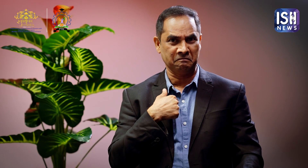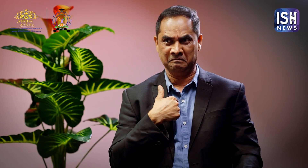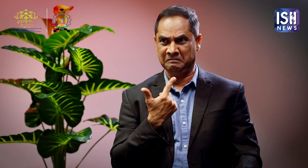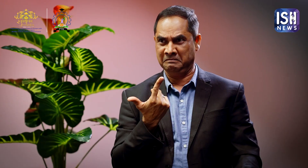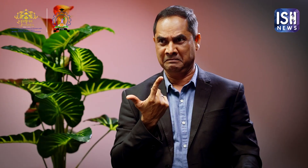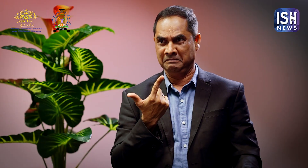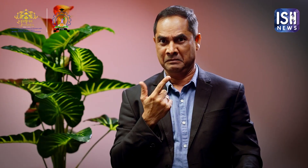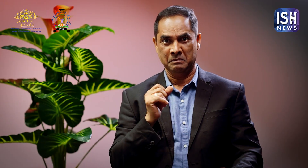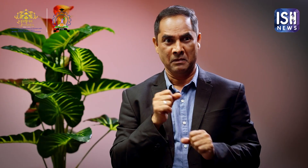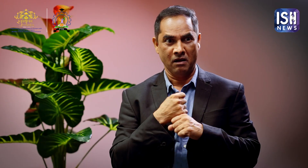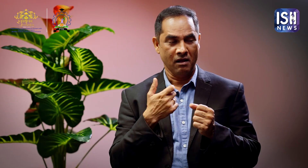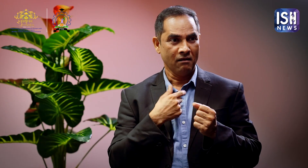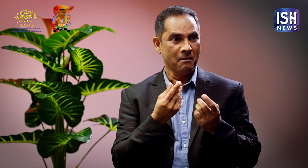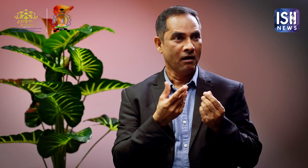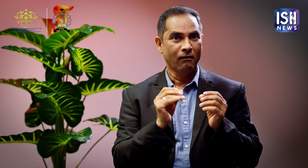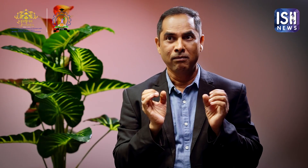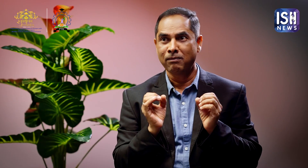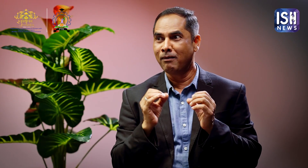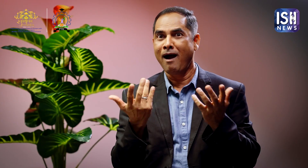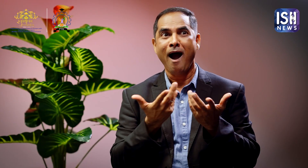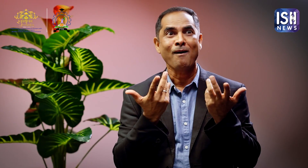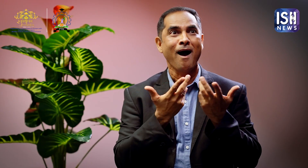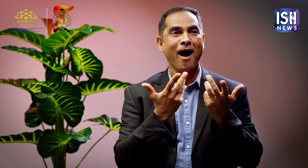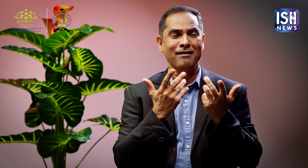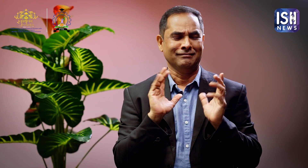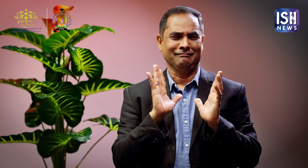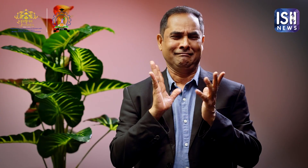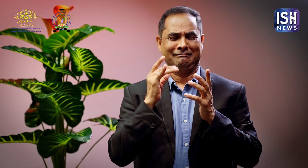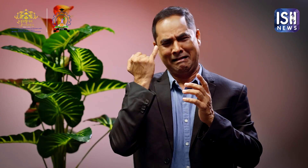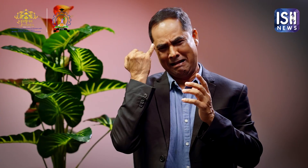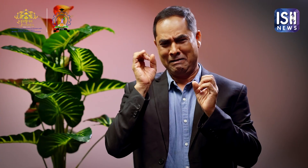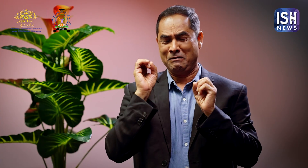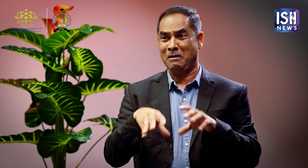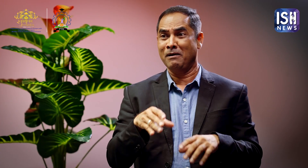However, I was hesitant because we lacked the necessary funds to run it, so we abandoned the idea.